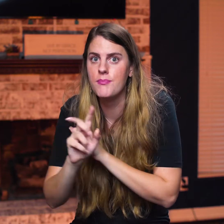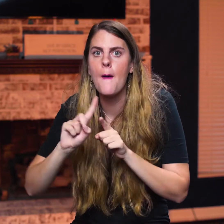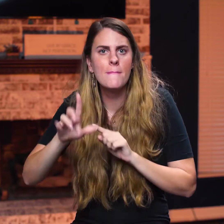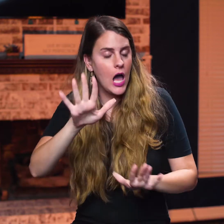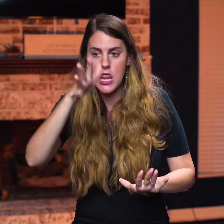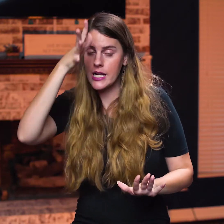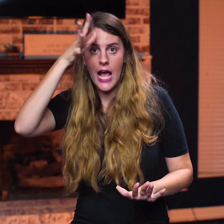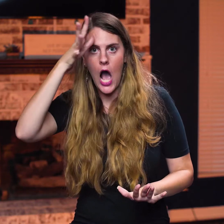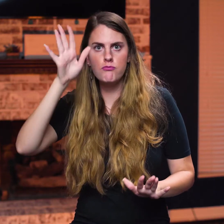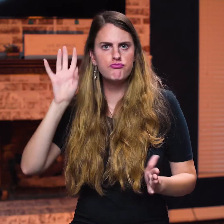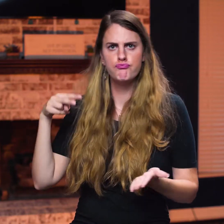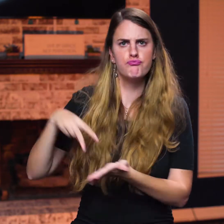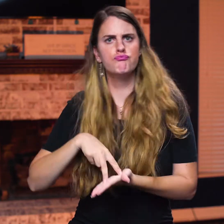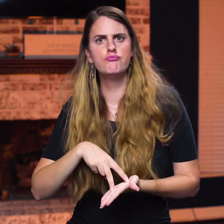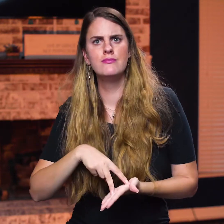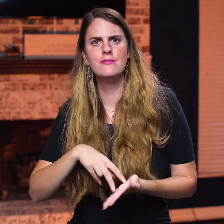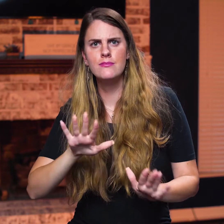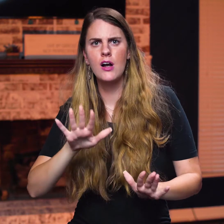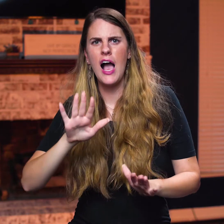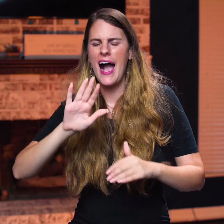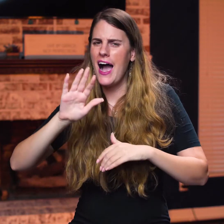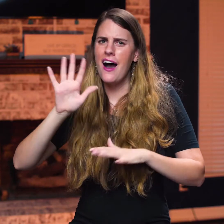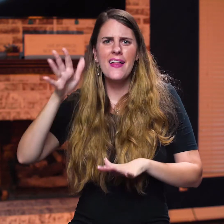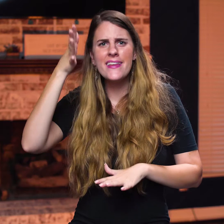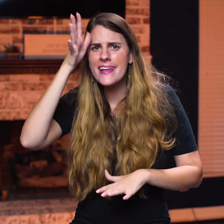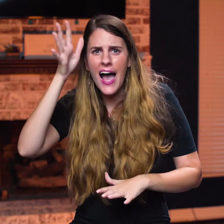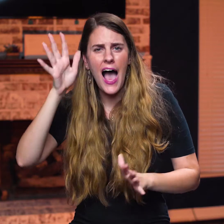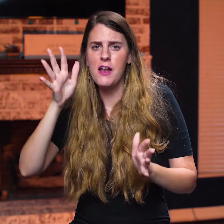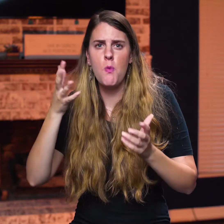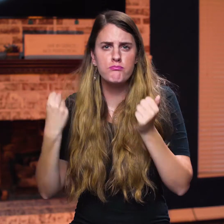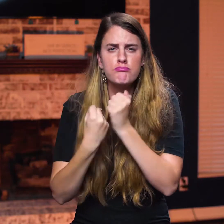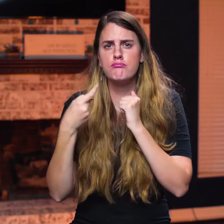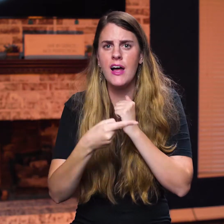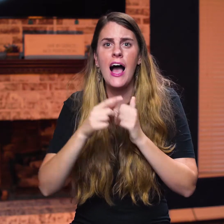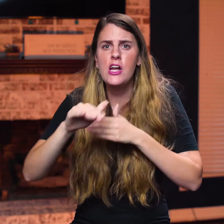but his dad stands up for him!